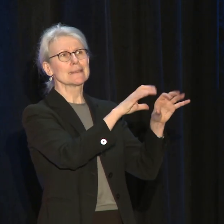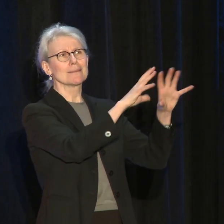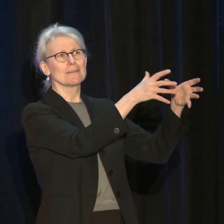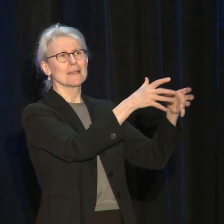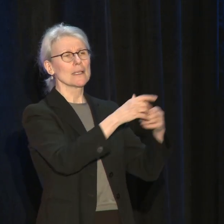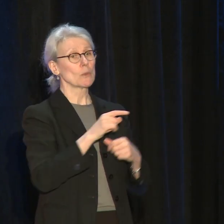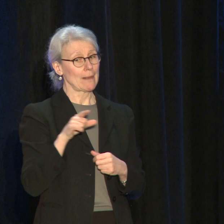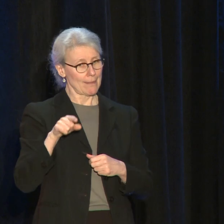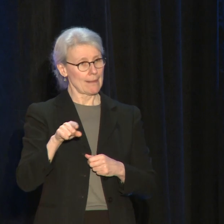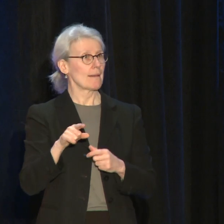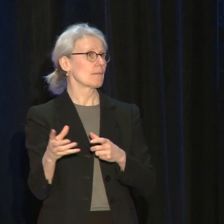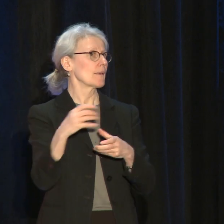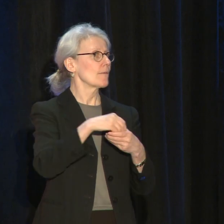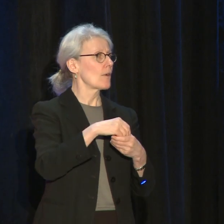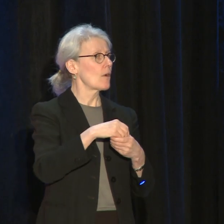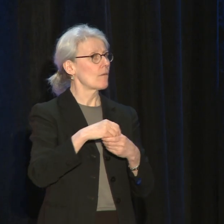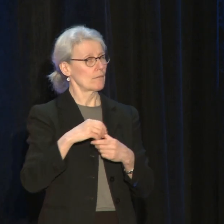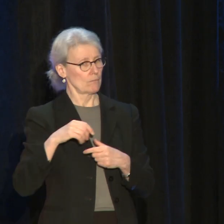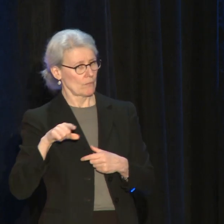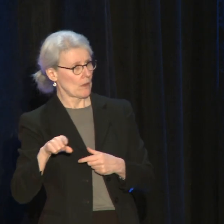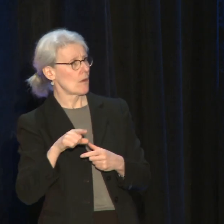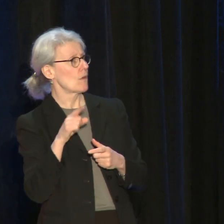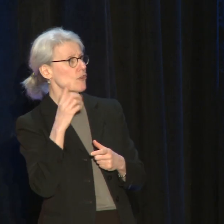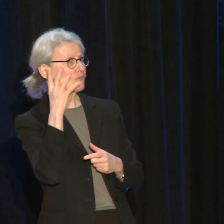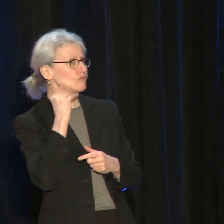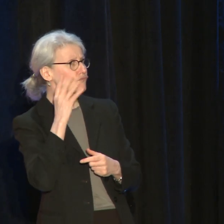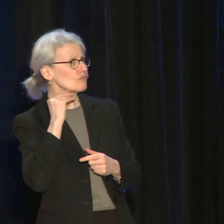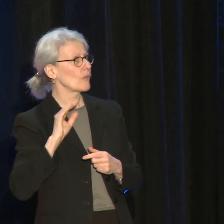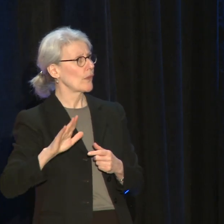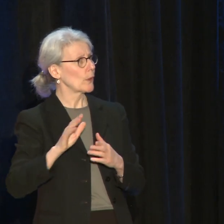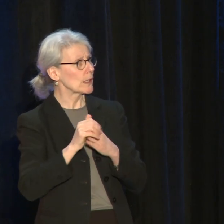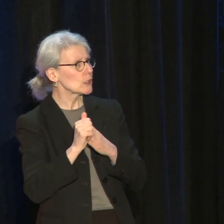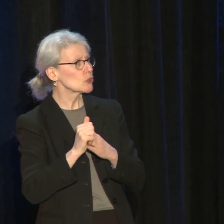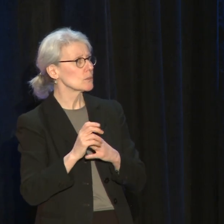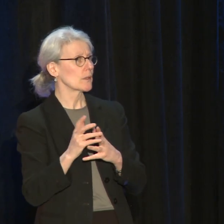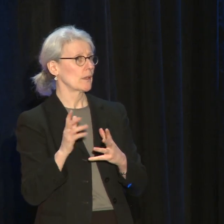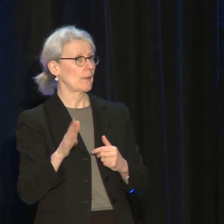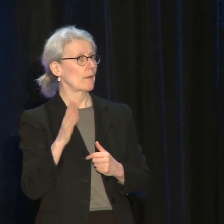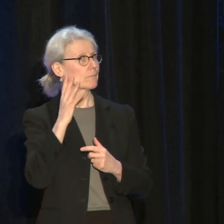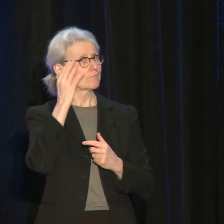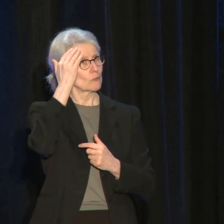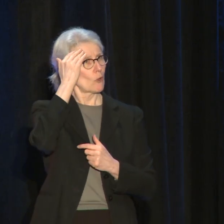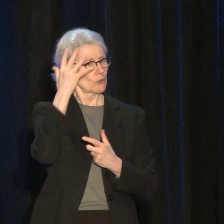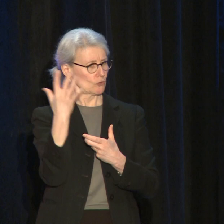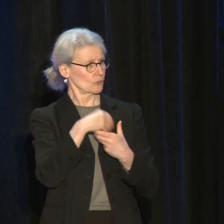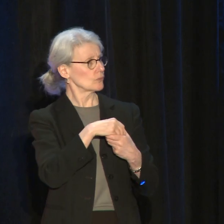leadership, but also their knowledge, and this was something I loved as well from the film,